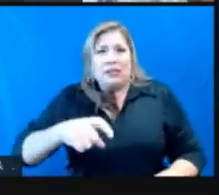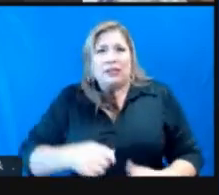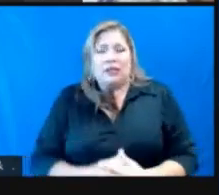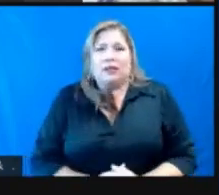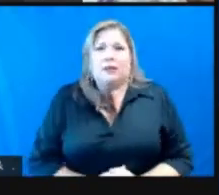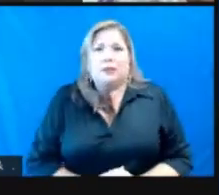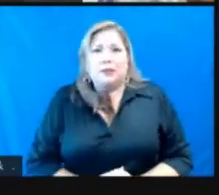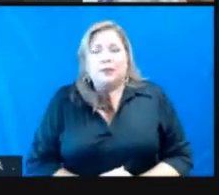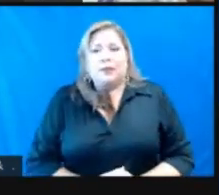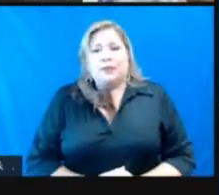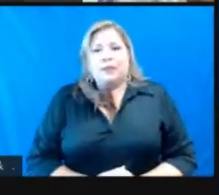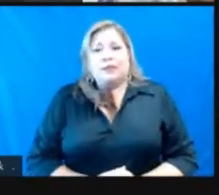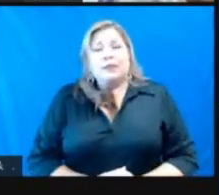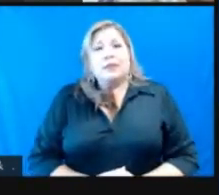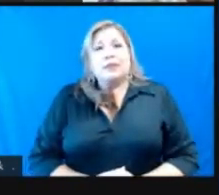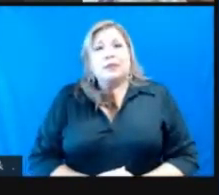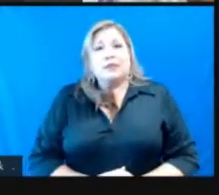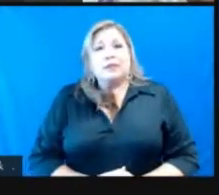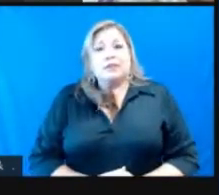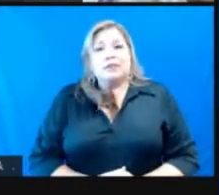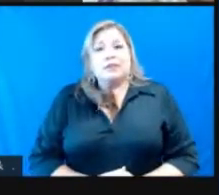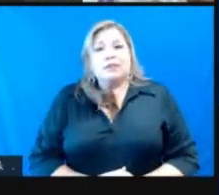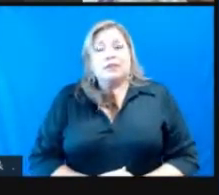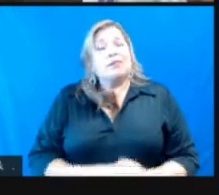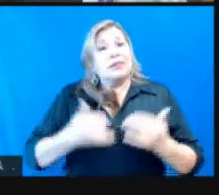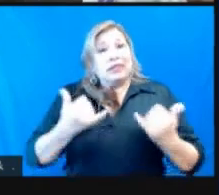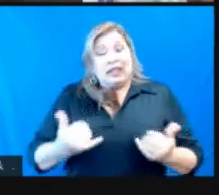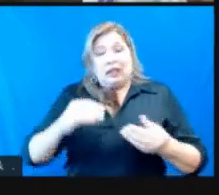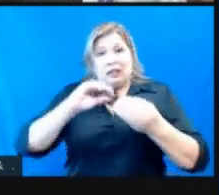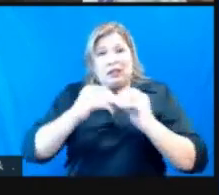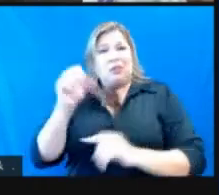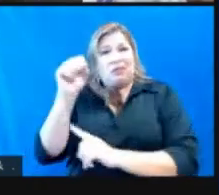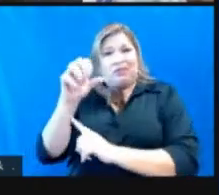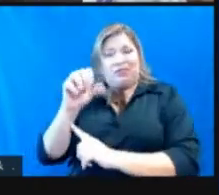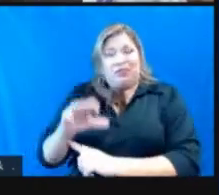so today's numbers, although not our highest number ever. Frankly, on this